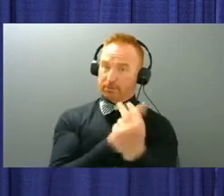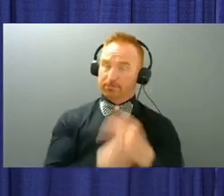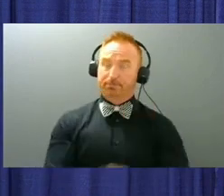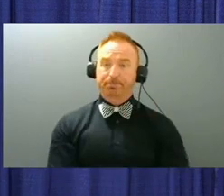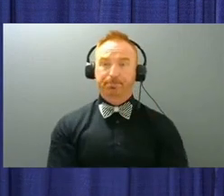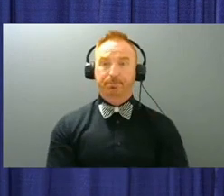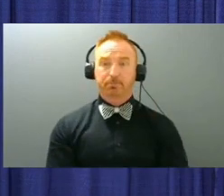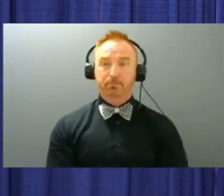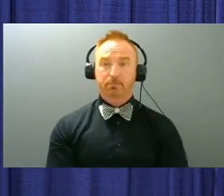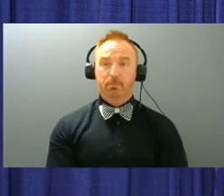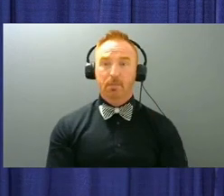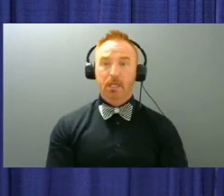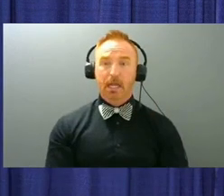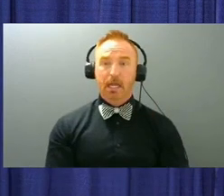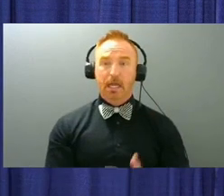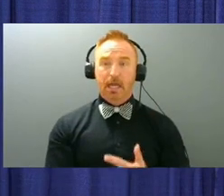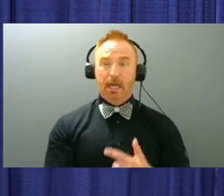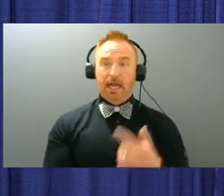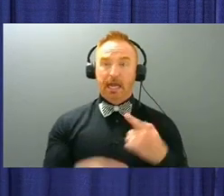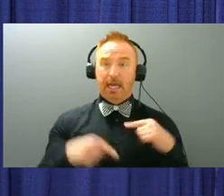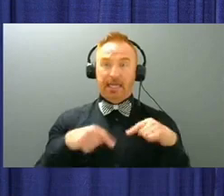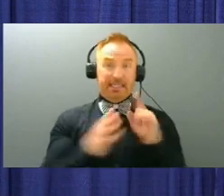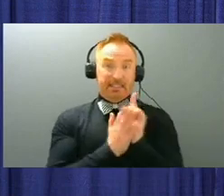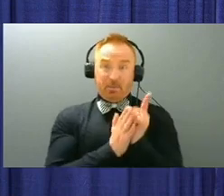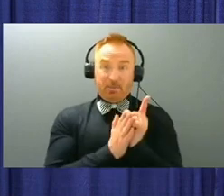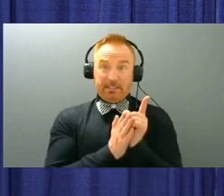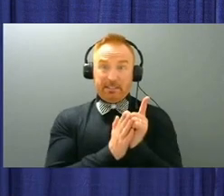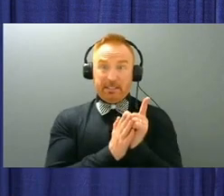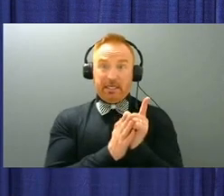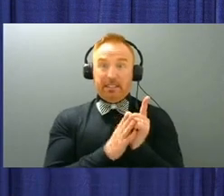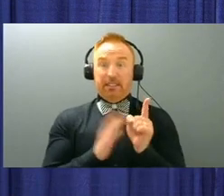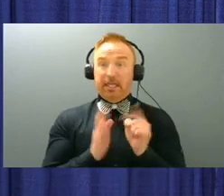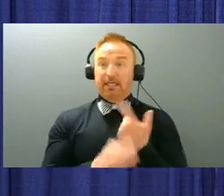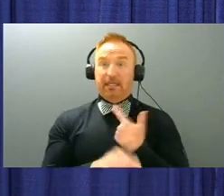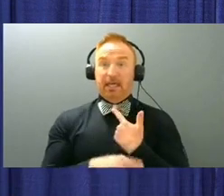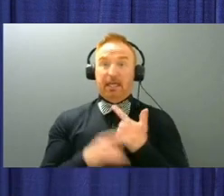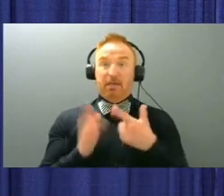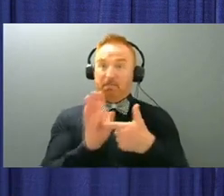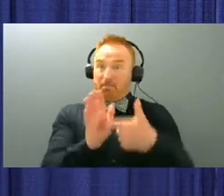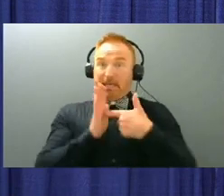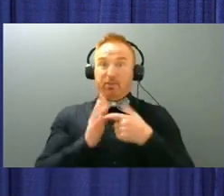point of view where I don't advise at this moment mandatory